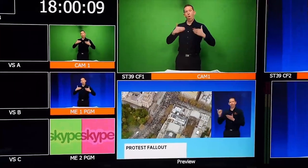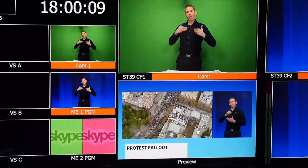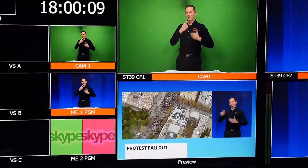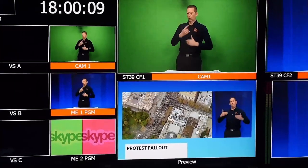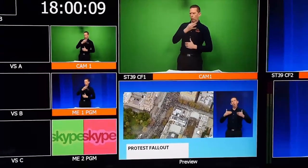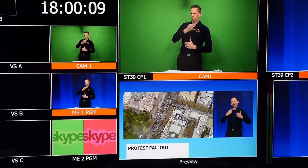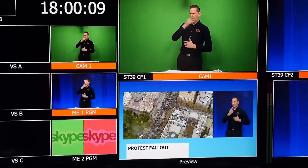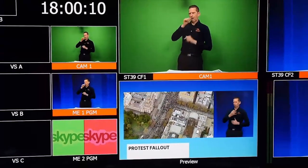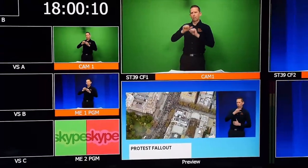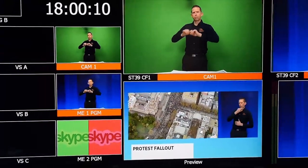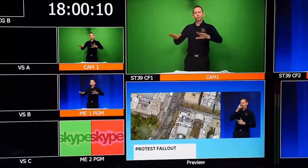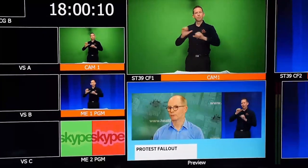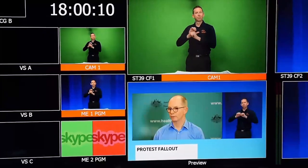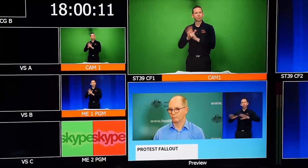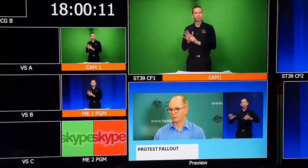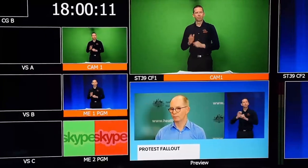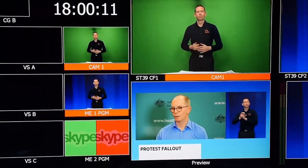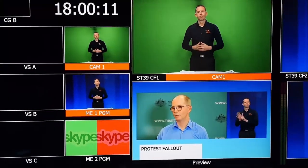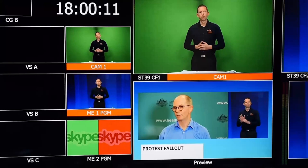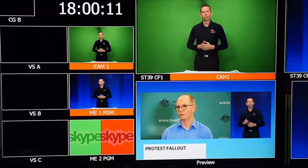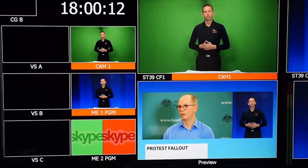stating that the current risk of the Coronavirus pandemic is too great.